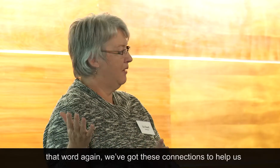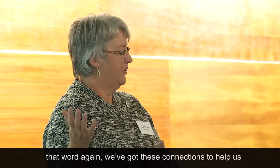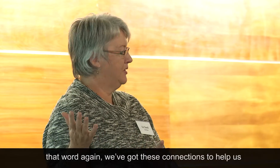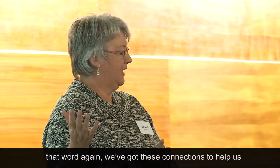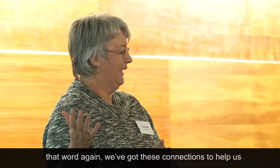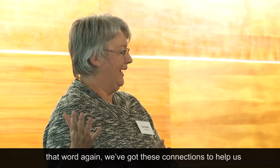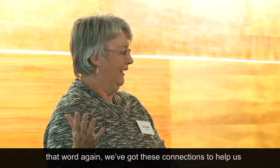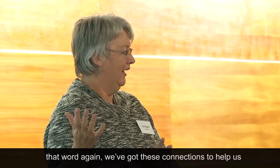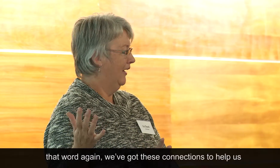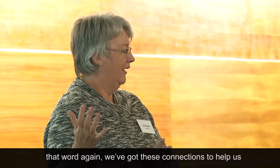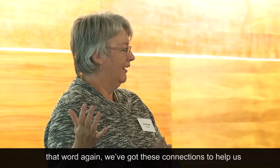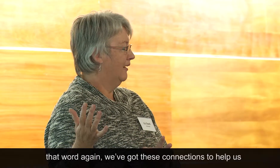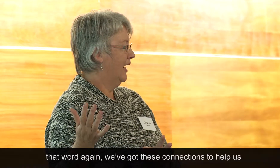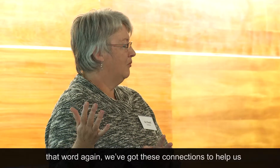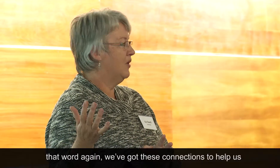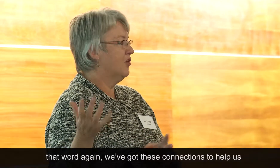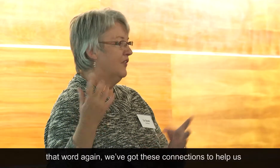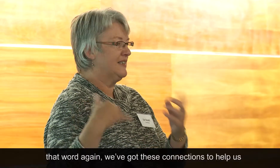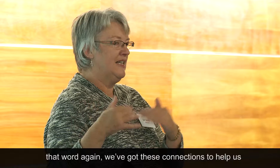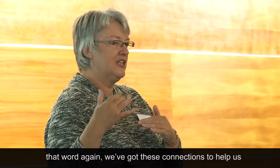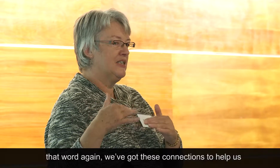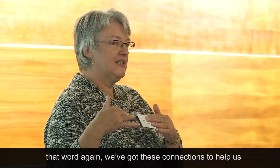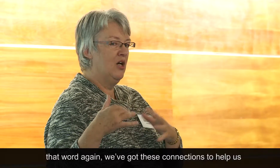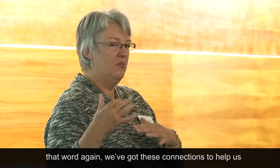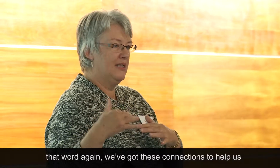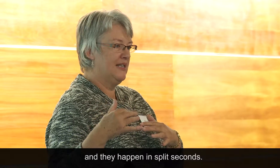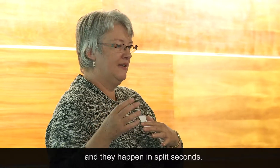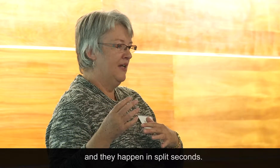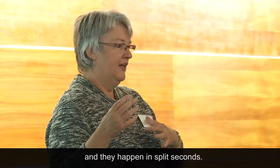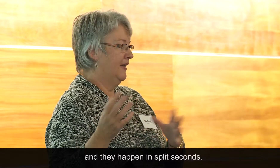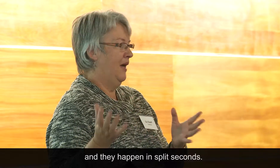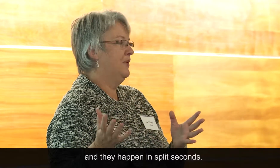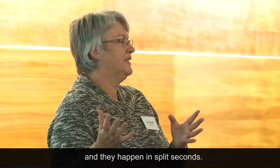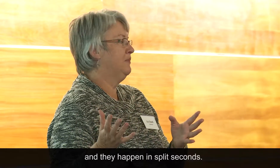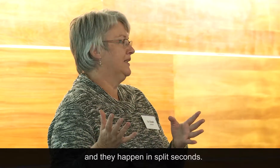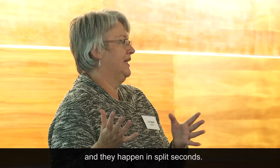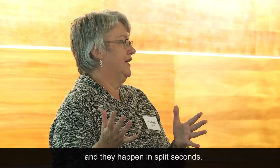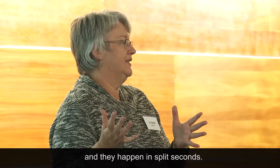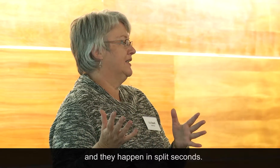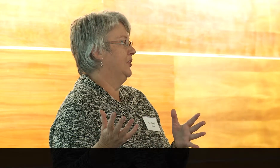that word again, we’ve got these connections to help us and they happen in split seconds,